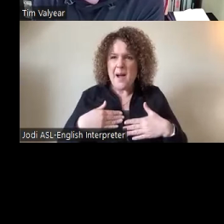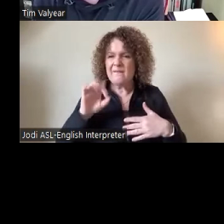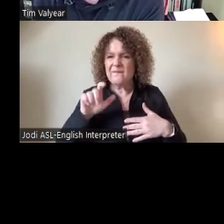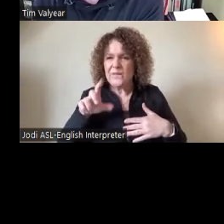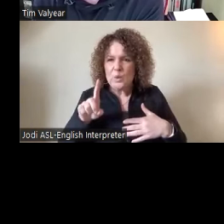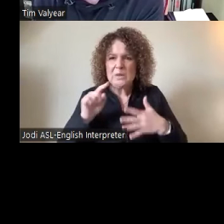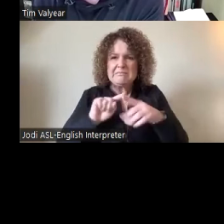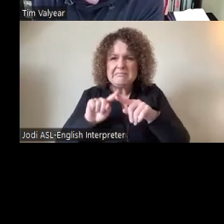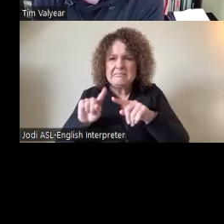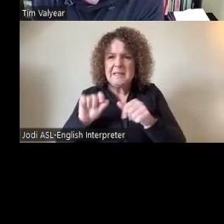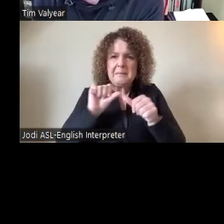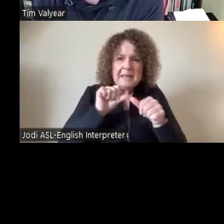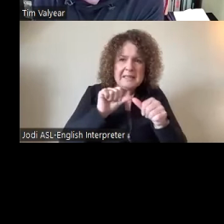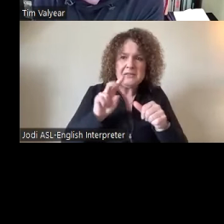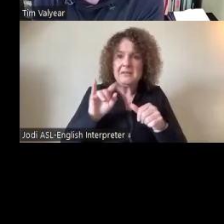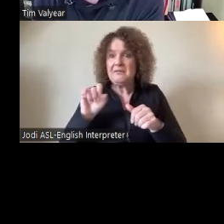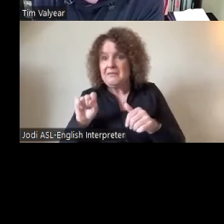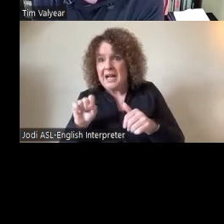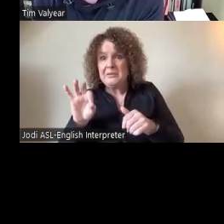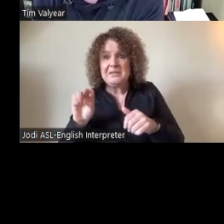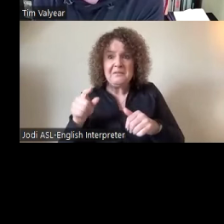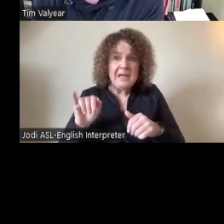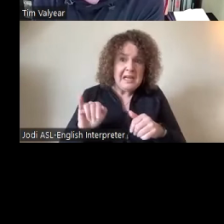is on prevention. And microorganizisms are small.